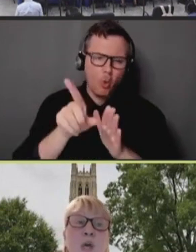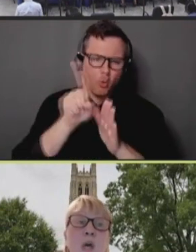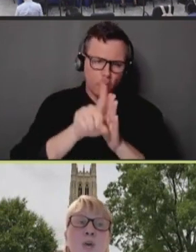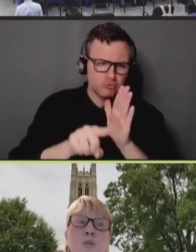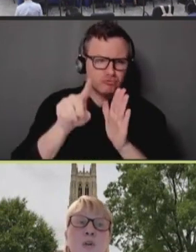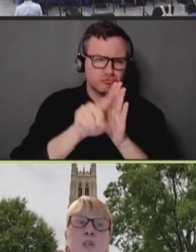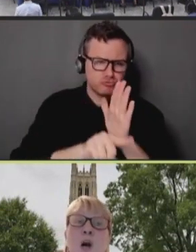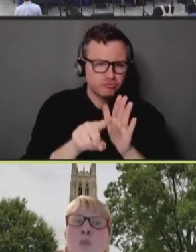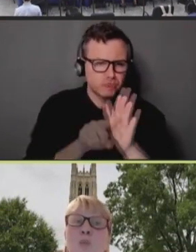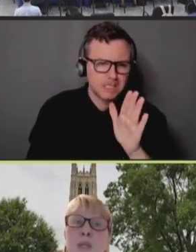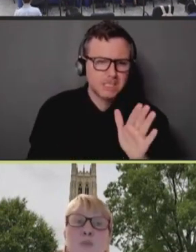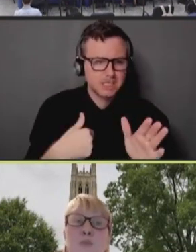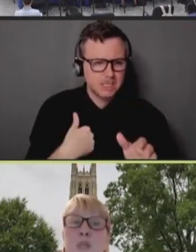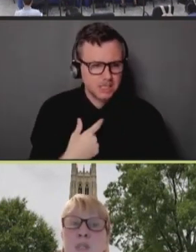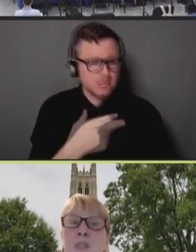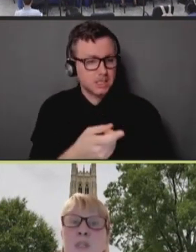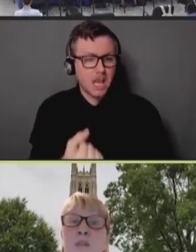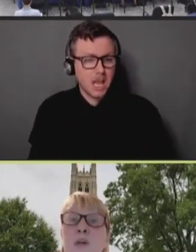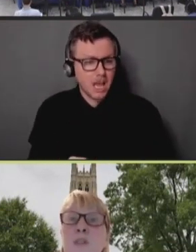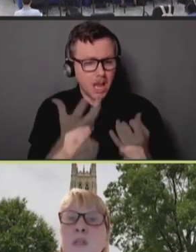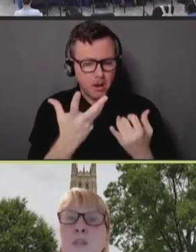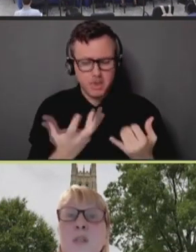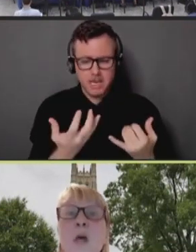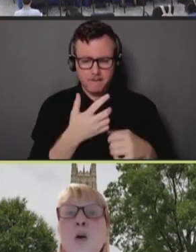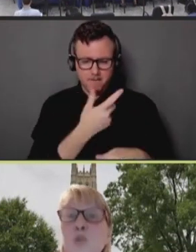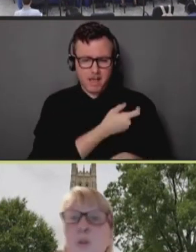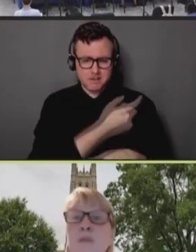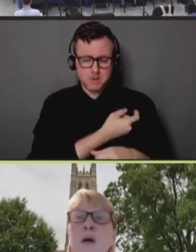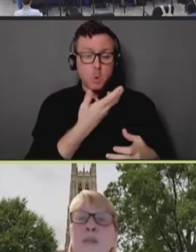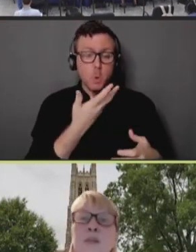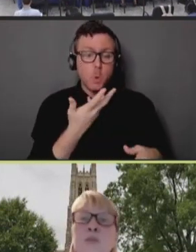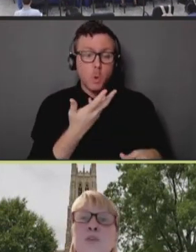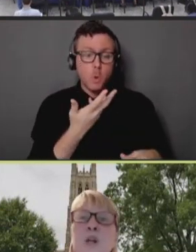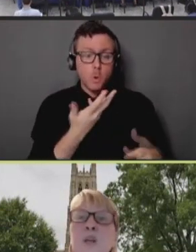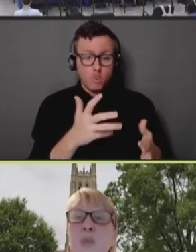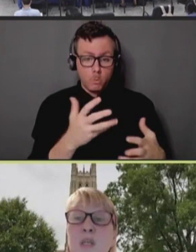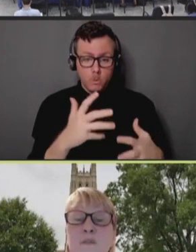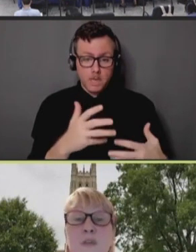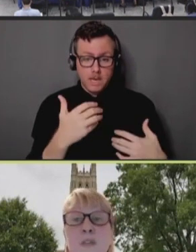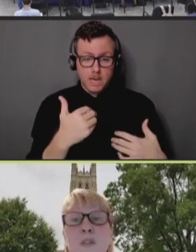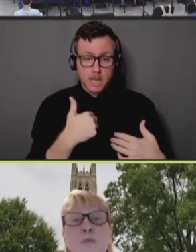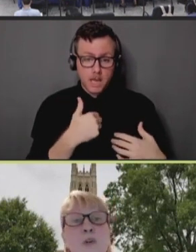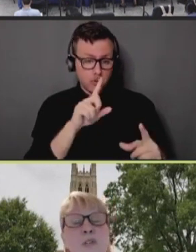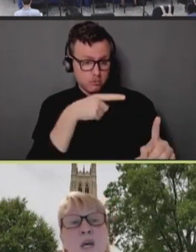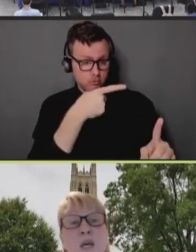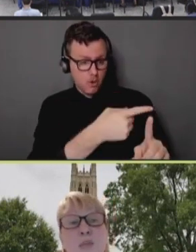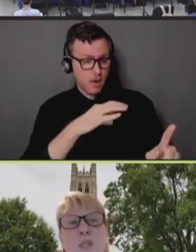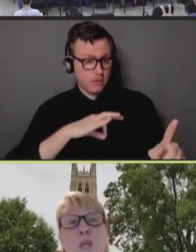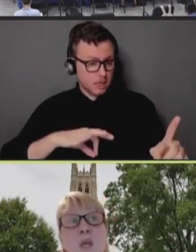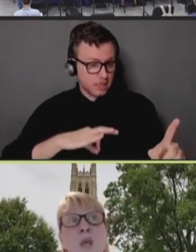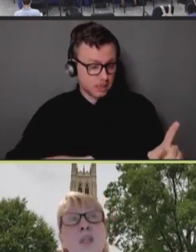First, how many of the existing vaccines could provide the off-target benefits for Alzheimer's?